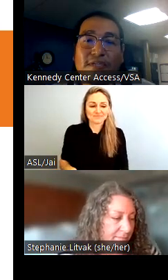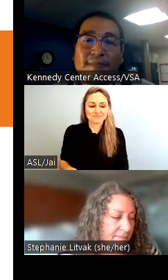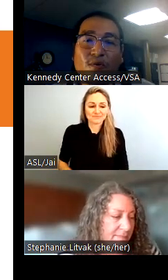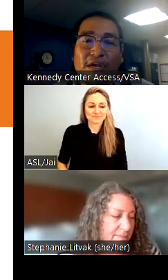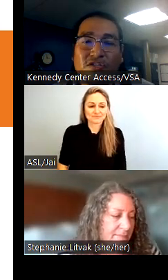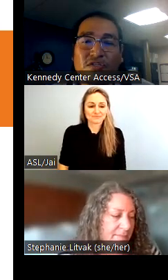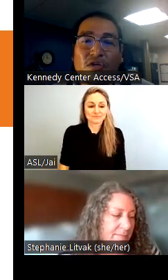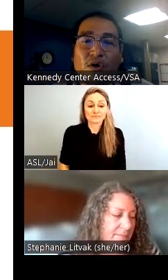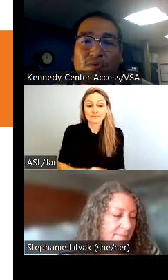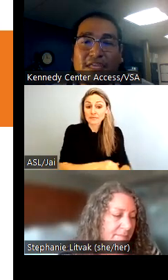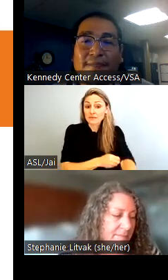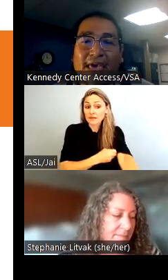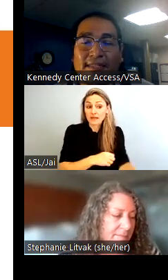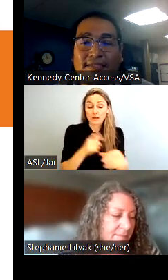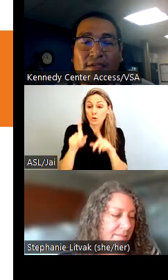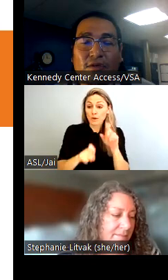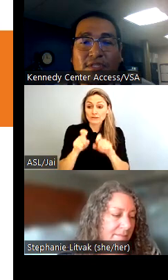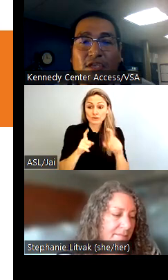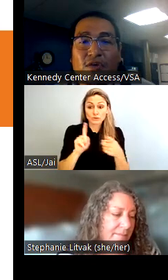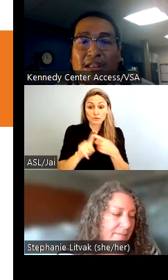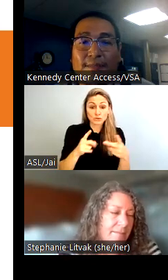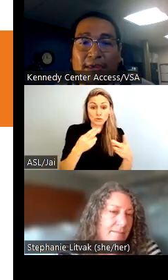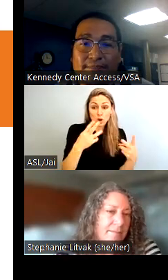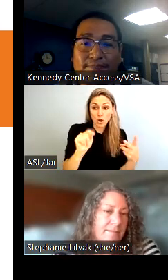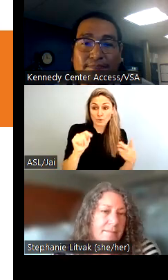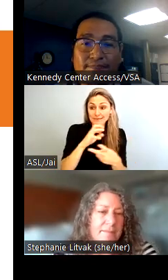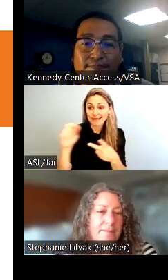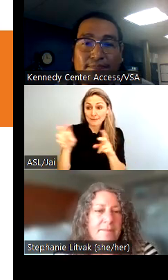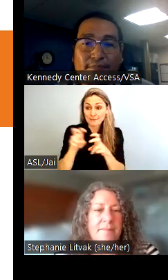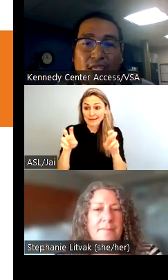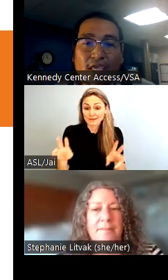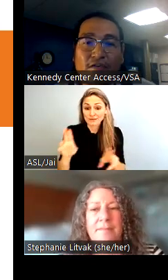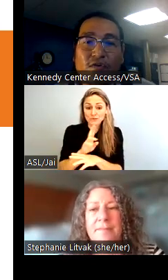You can submit questions to the host and panelists using the Q and A button.